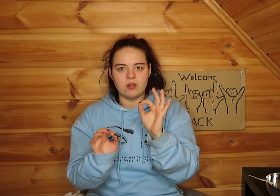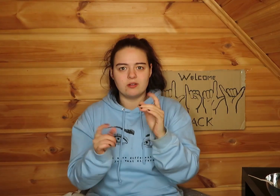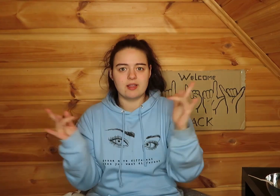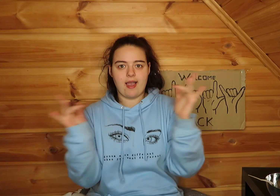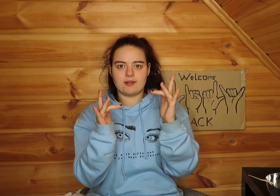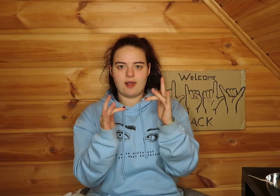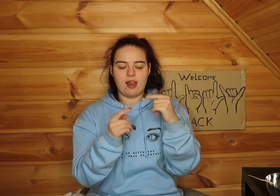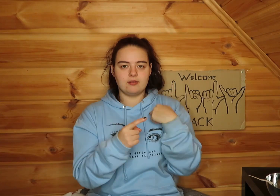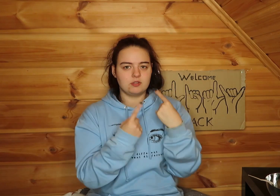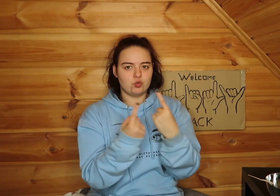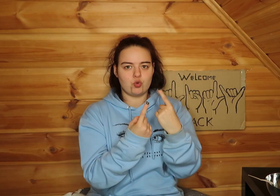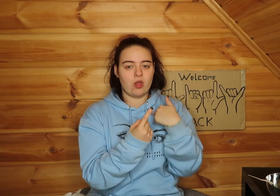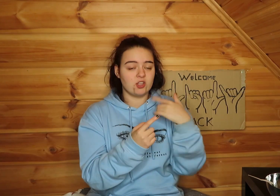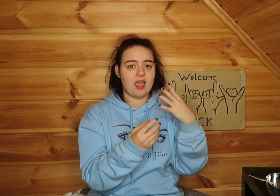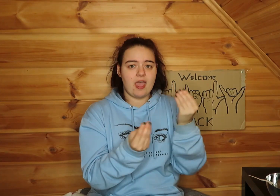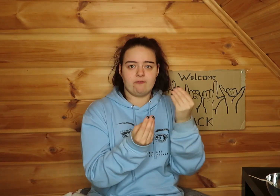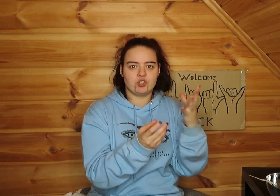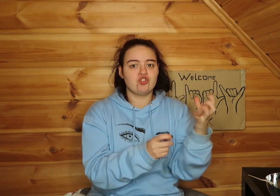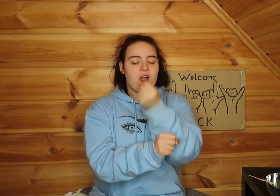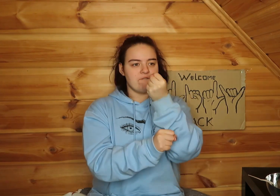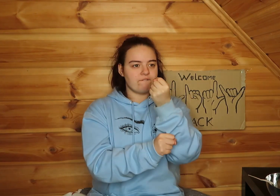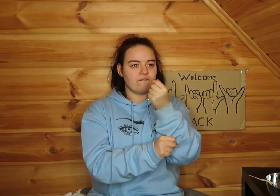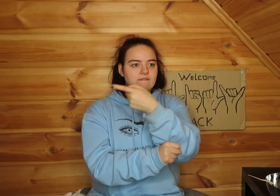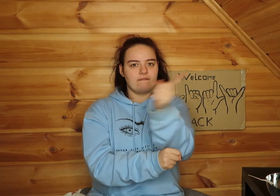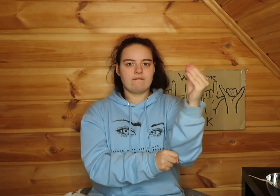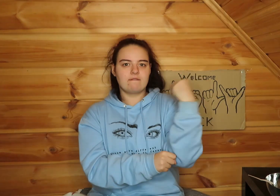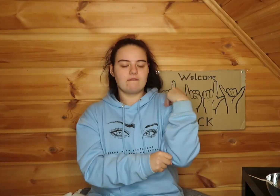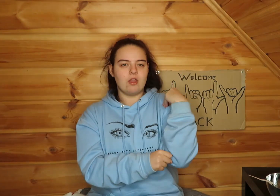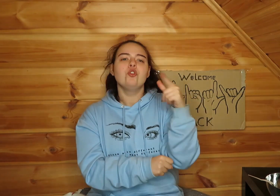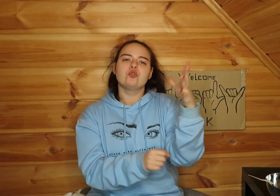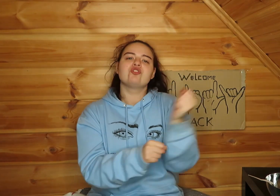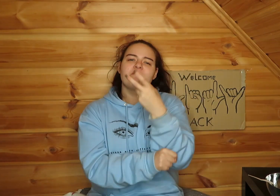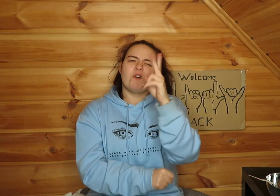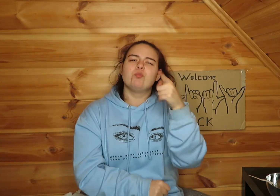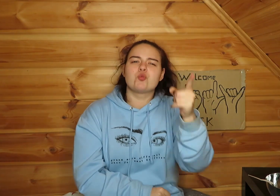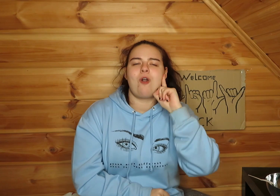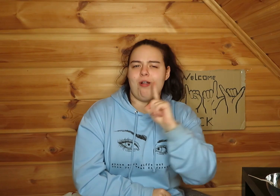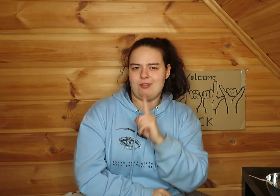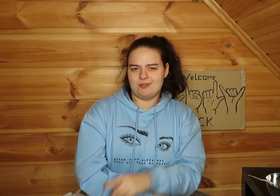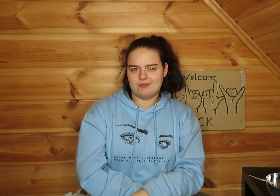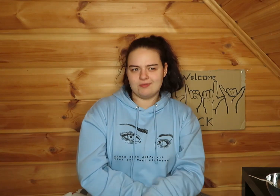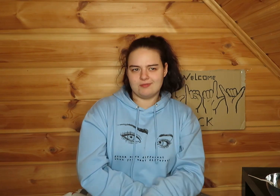or the opposite. I succeed and they´ll say „Oh that is because of you being deaf“….